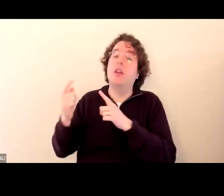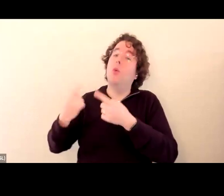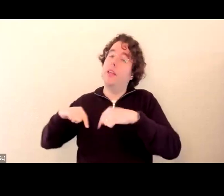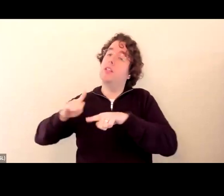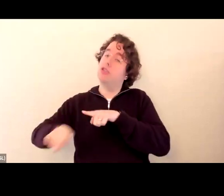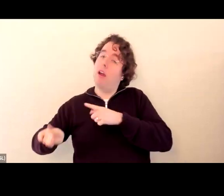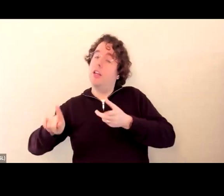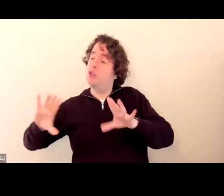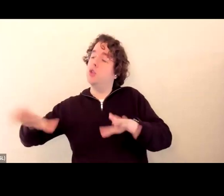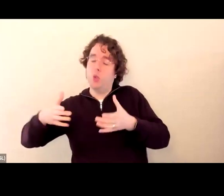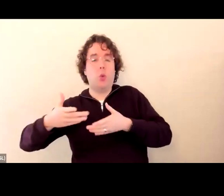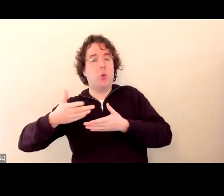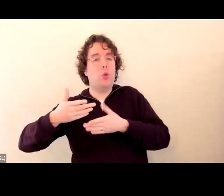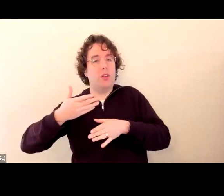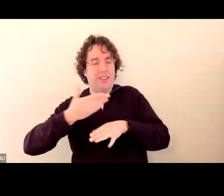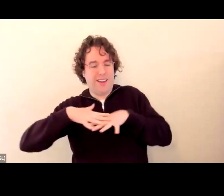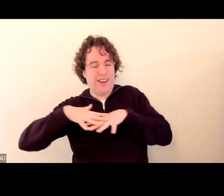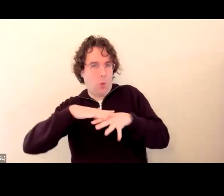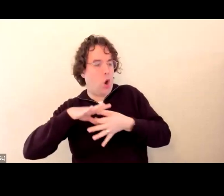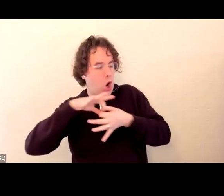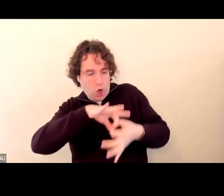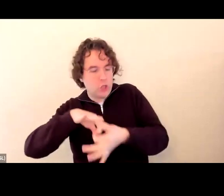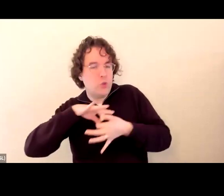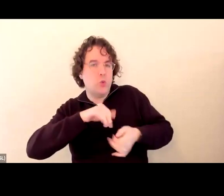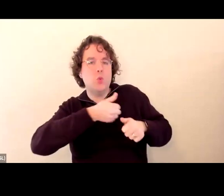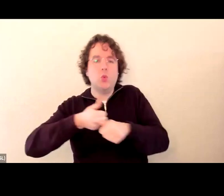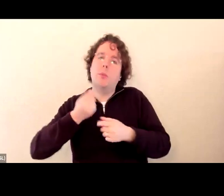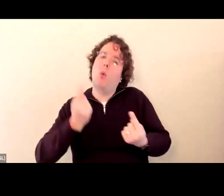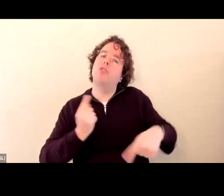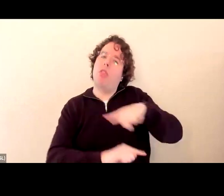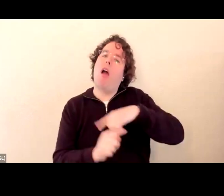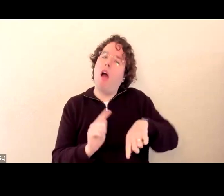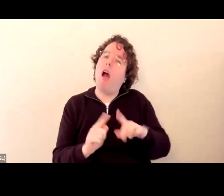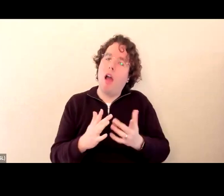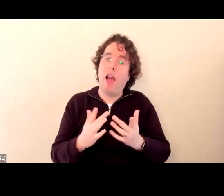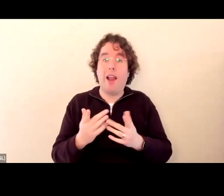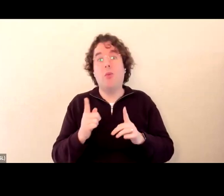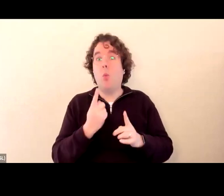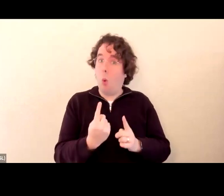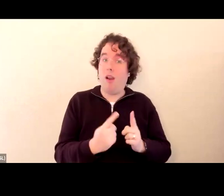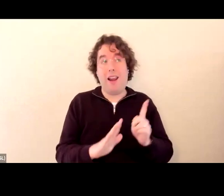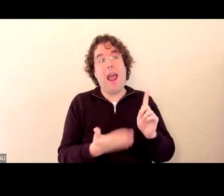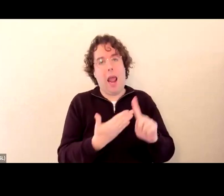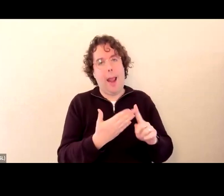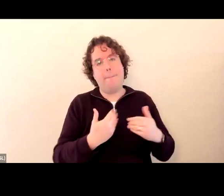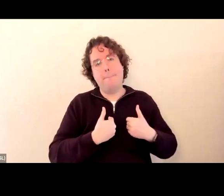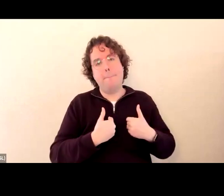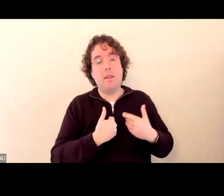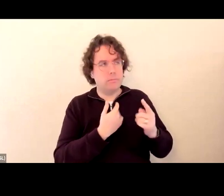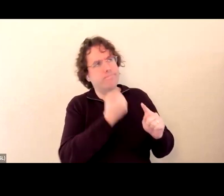opportunities and networks. And one of our key aims is to make is to advocate for inclusive higher education.